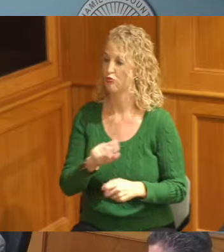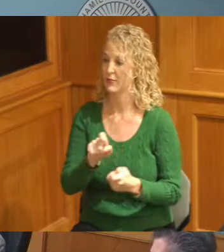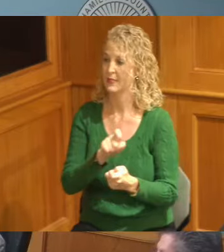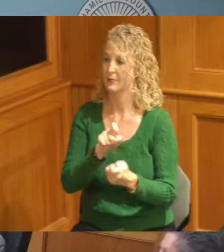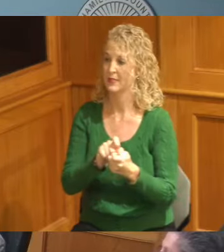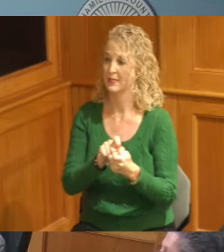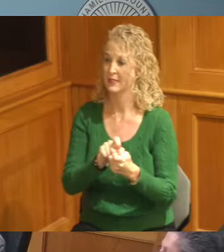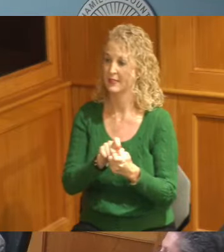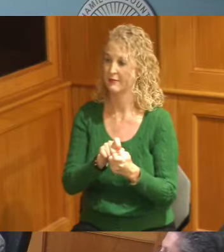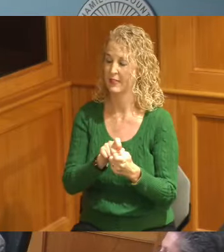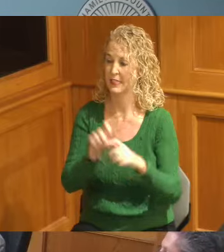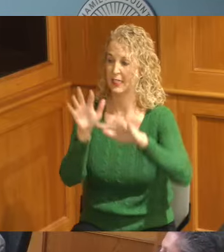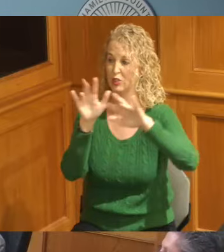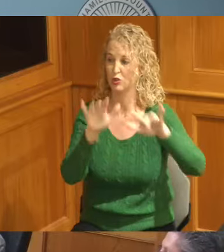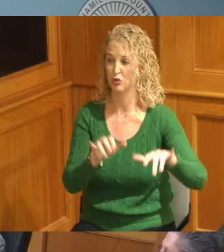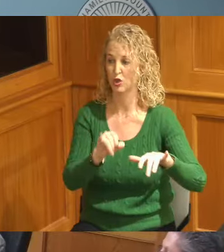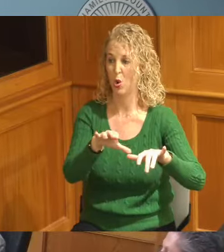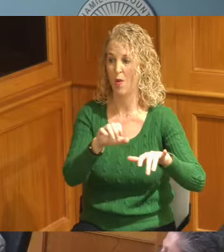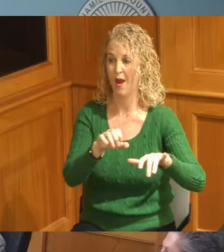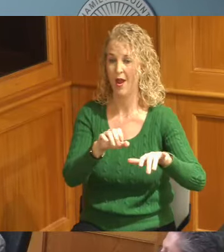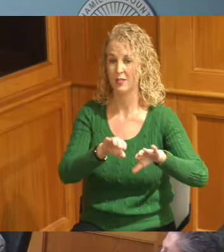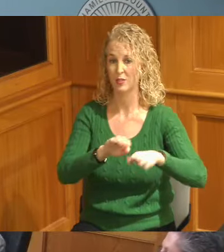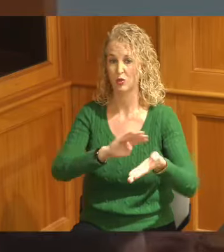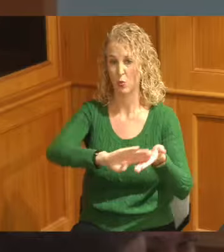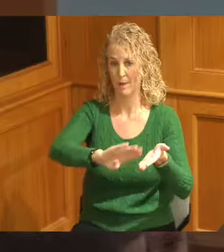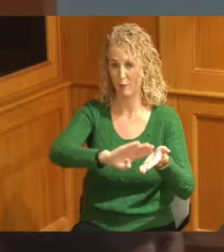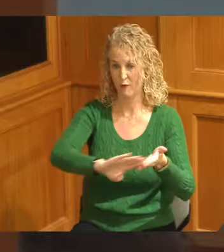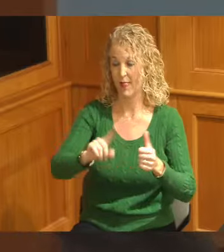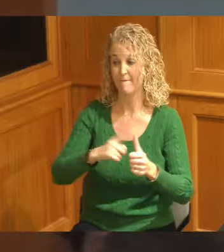in snow and ice removal. So I just before I get to that item, I'd like to thank our hardworking men